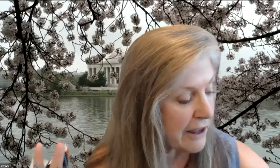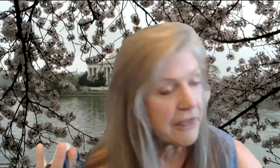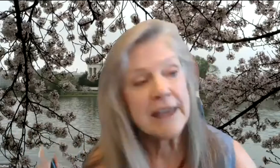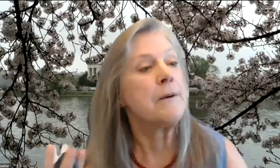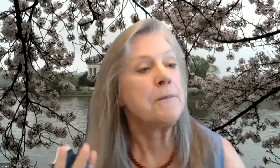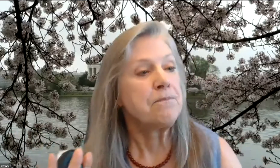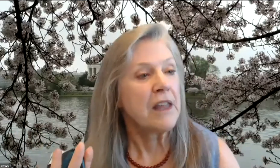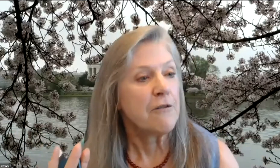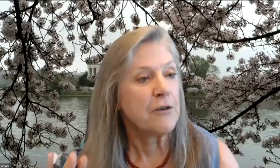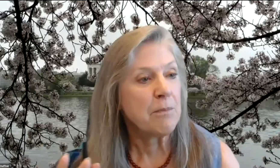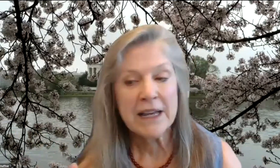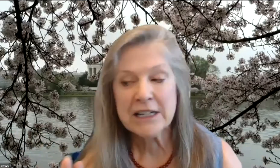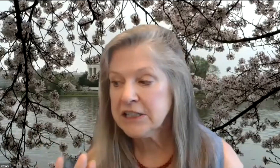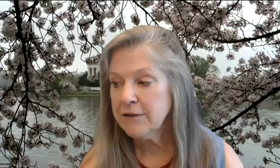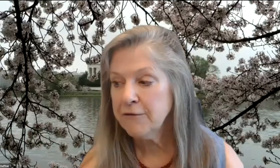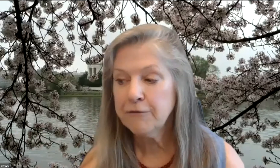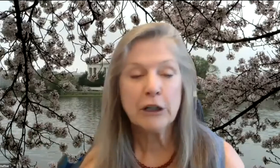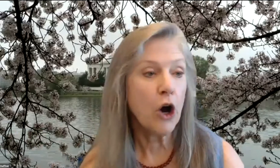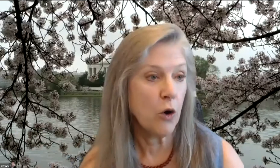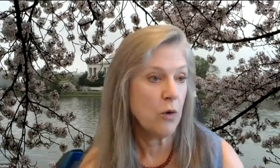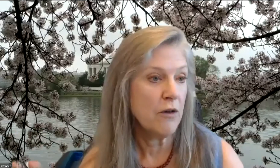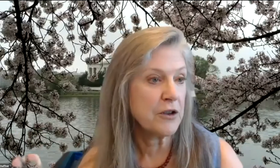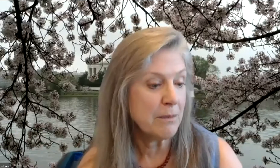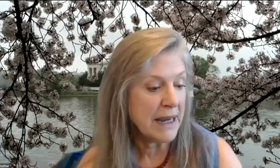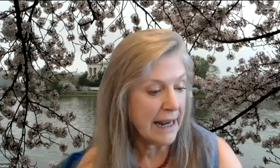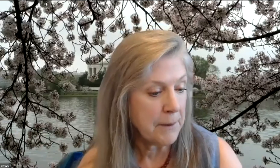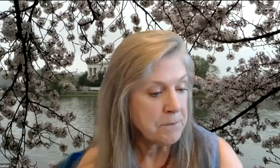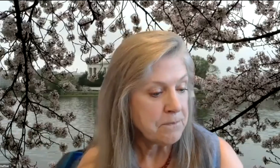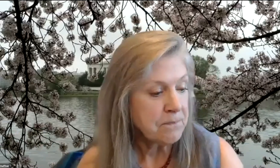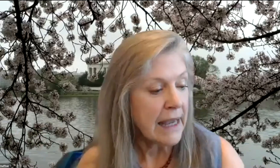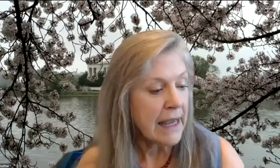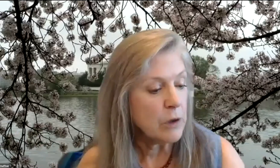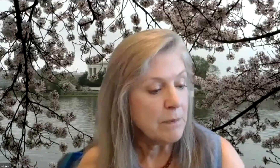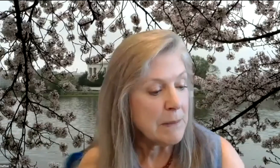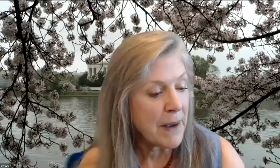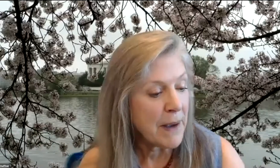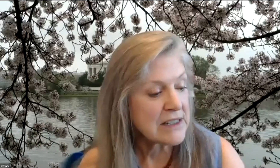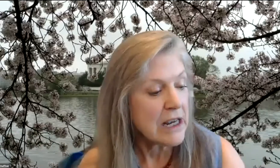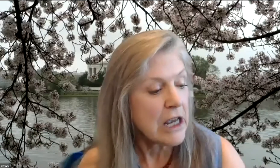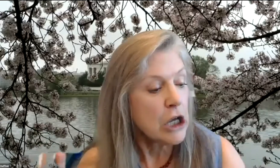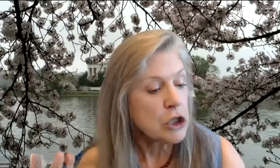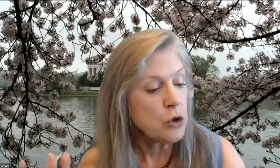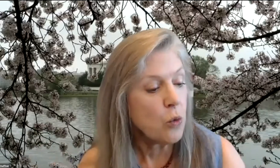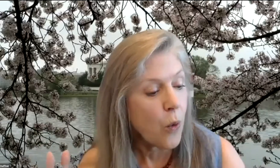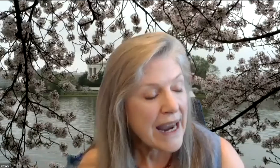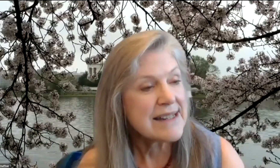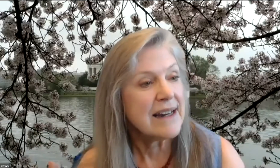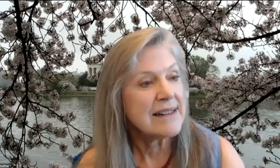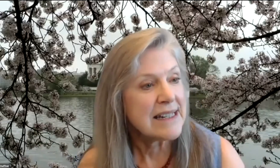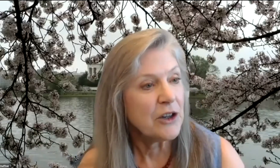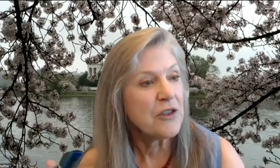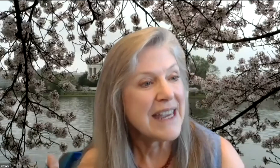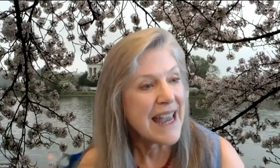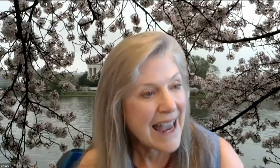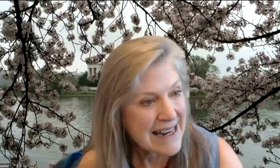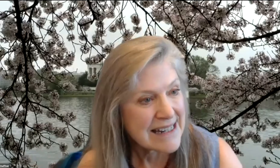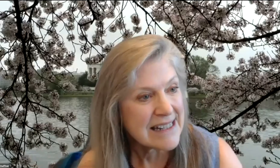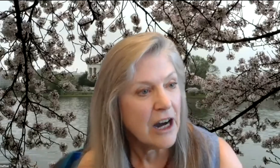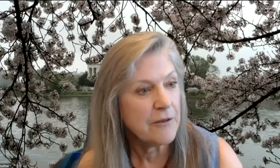I think for the best flow for the meeting it would be best to wait until the end of